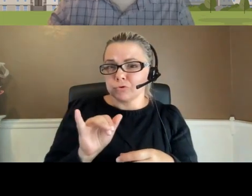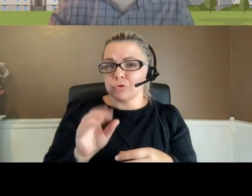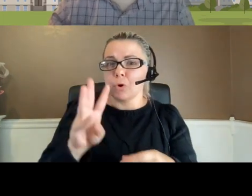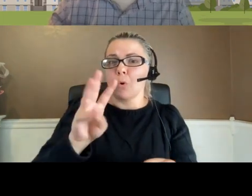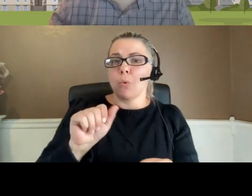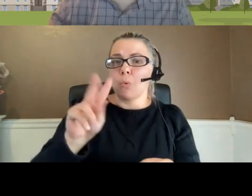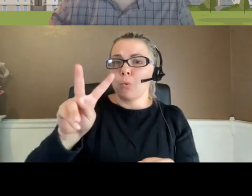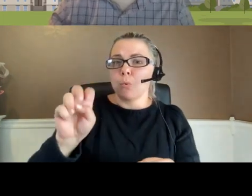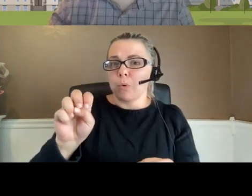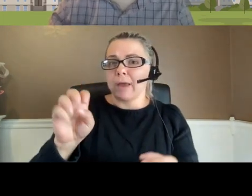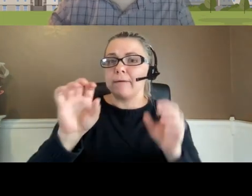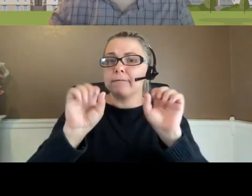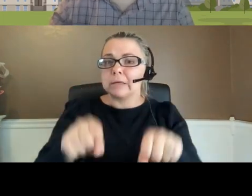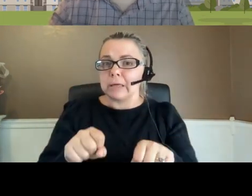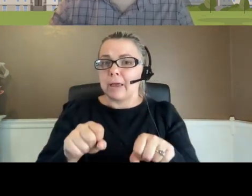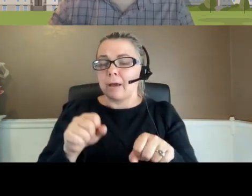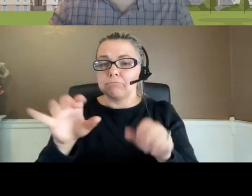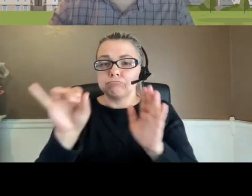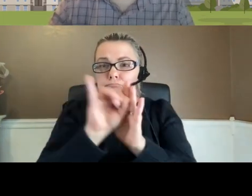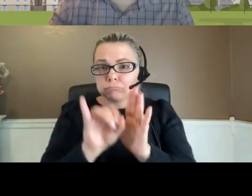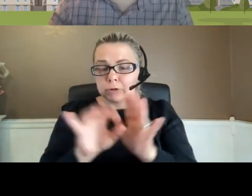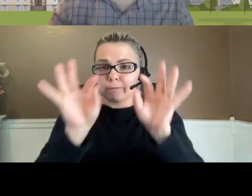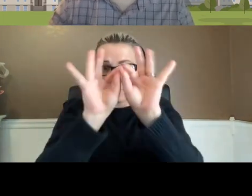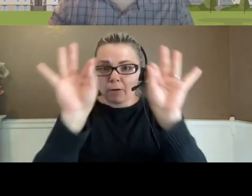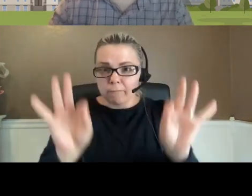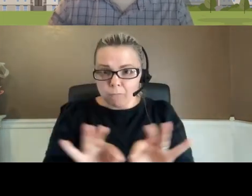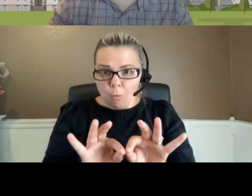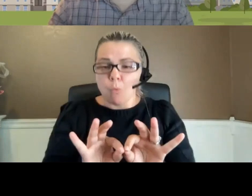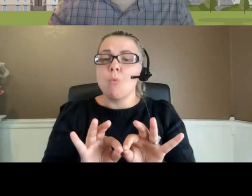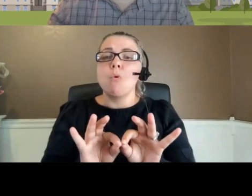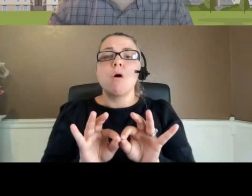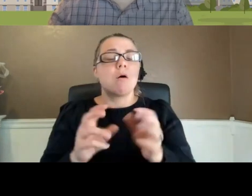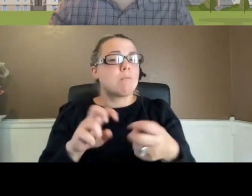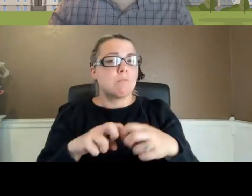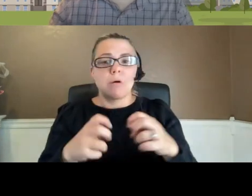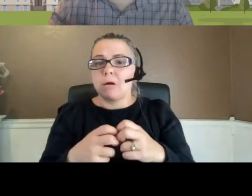form accessibility issue inputs that are missing labels and you can get into more detail with those